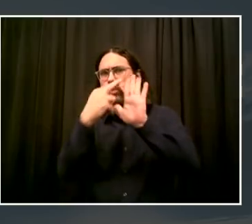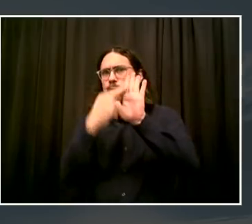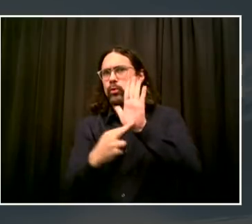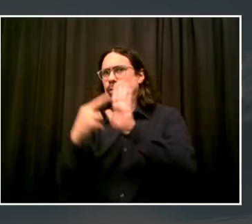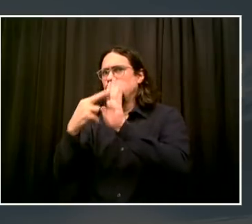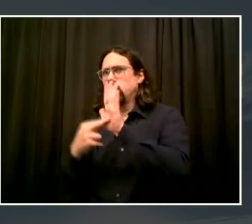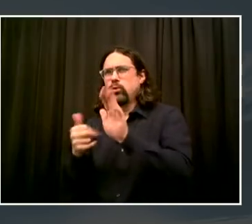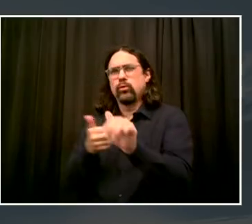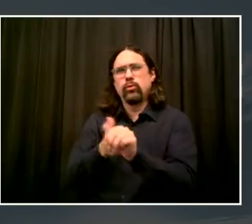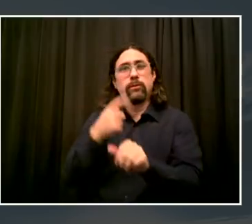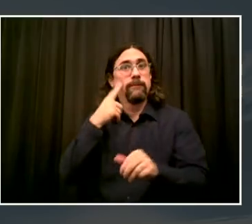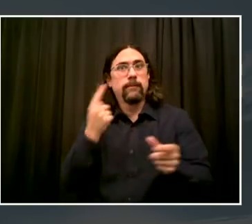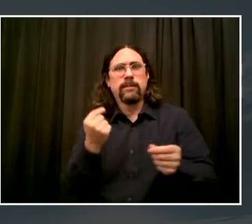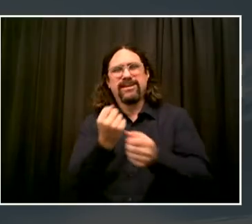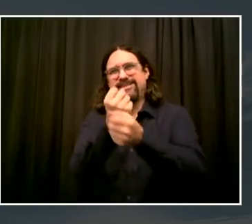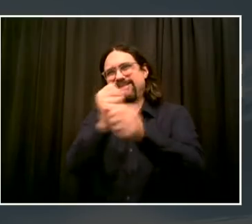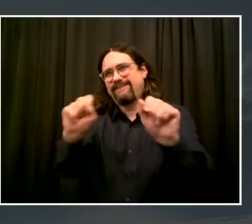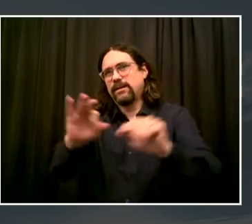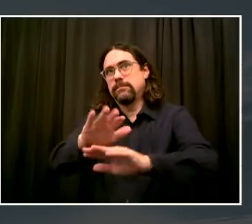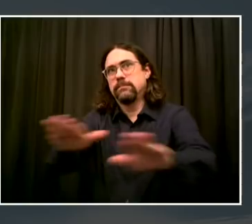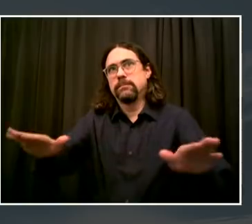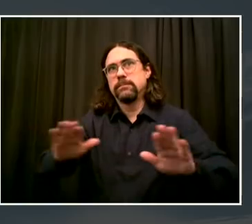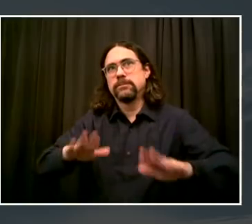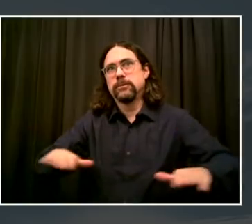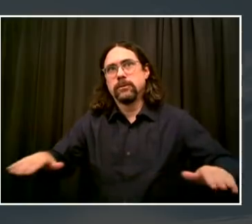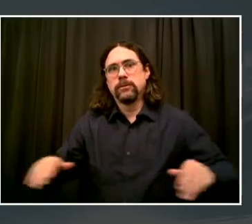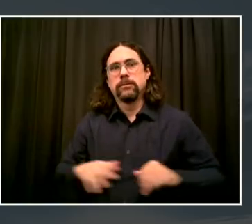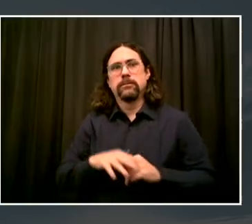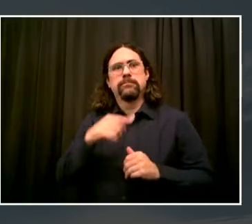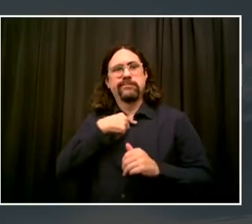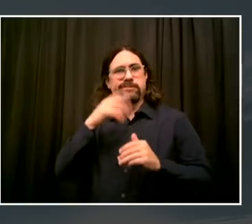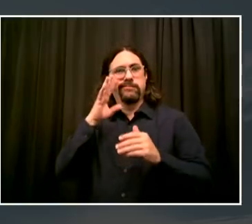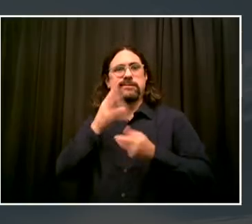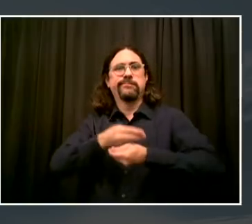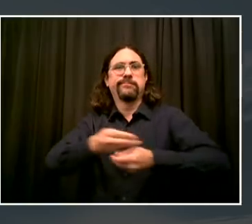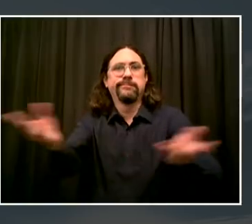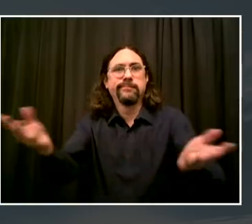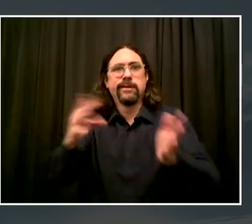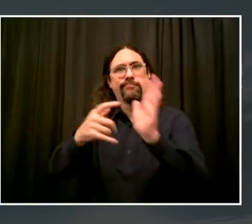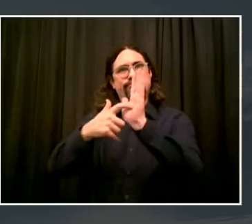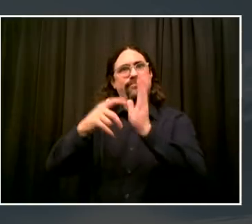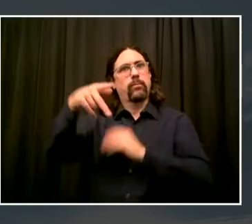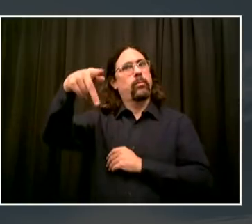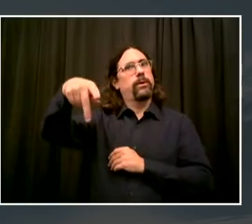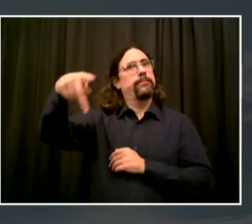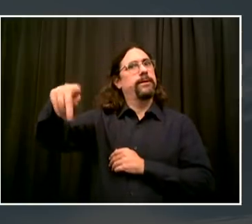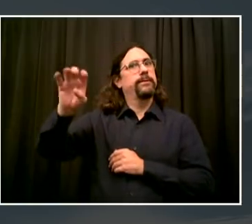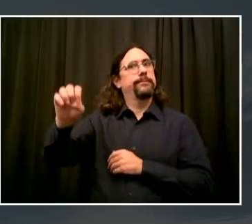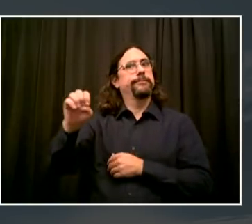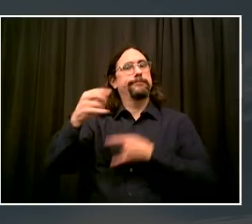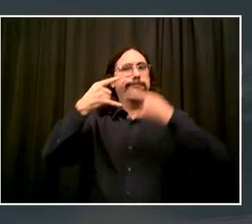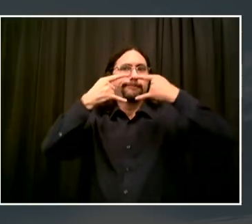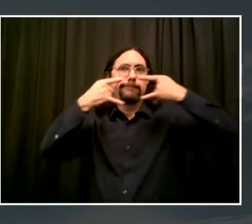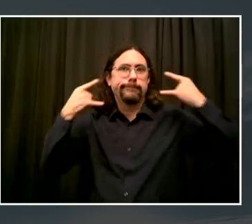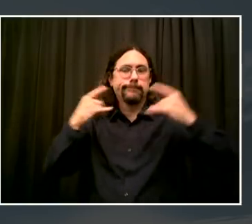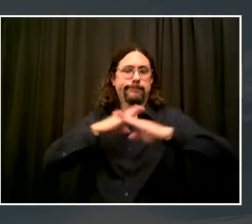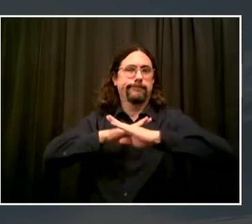ENSURE THAT BOTH SF TAF AND ILCH DREN TIPARPACITING ARE SAFE AND THEREFORE WE WILRL PDOVIE UFNNDIWG ITHIN THE PROGRAMMING.